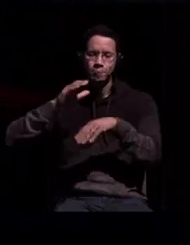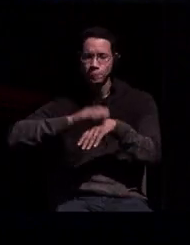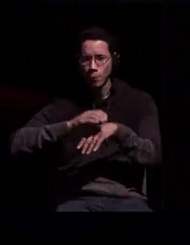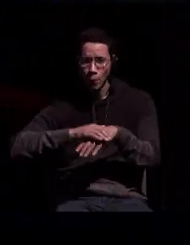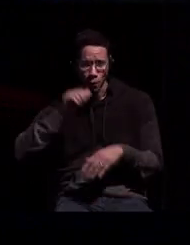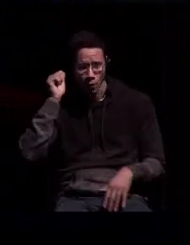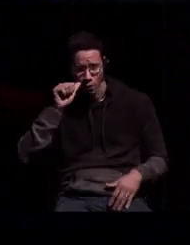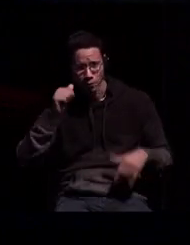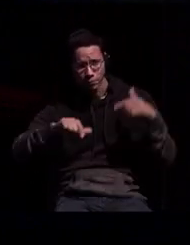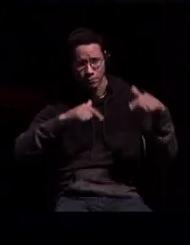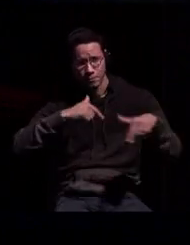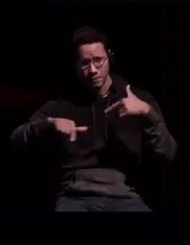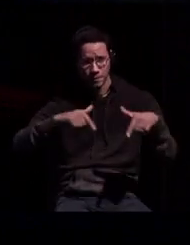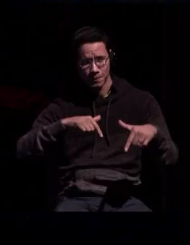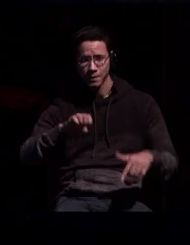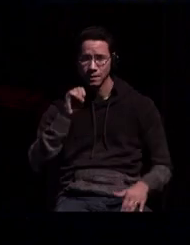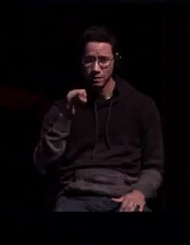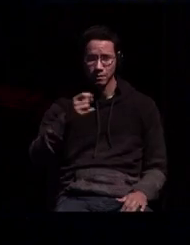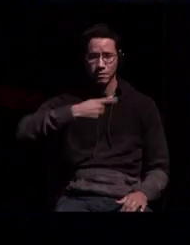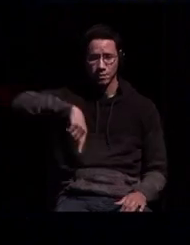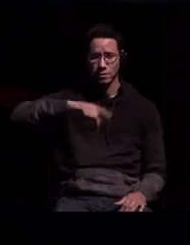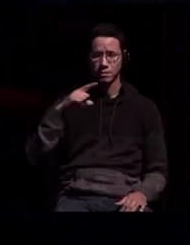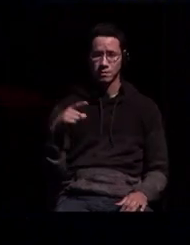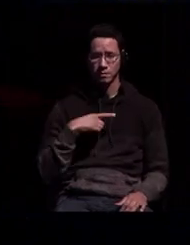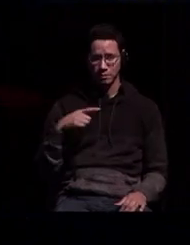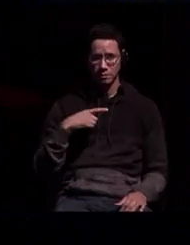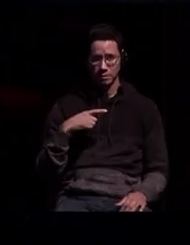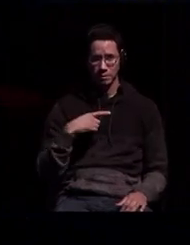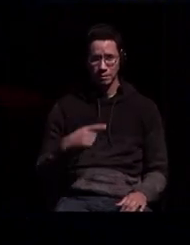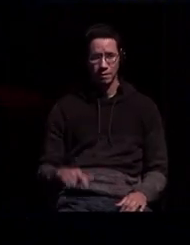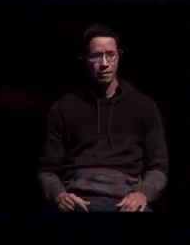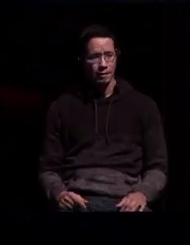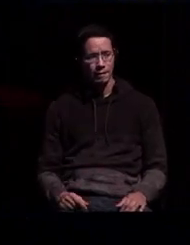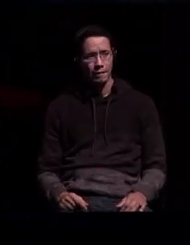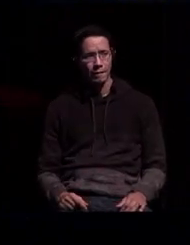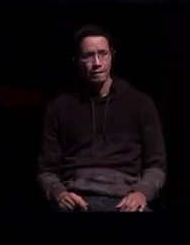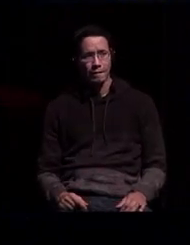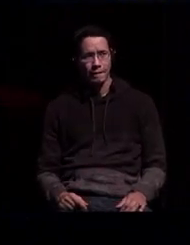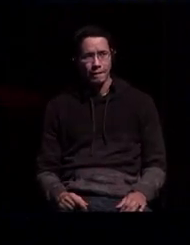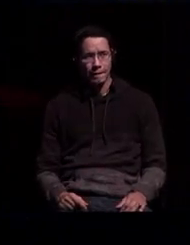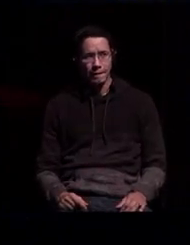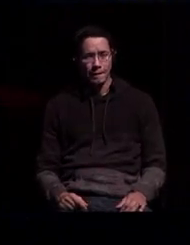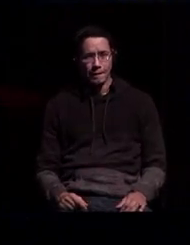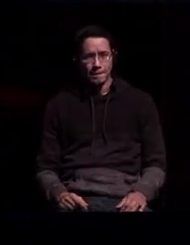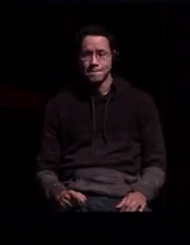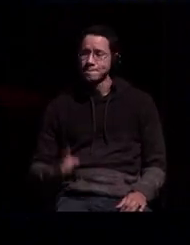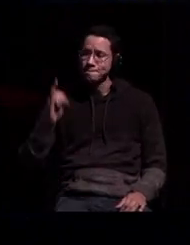If we have two... For example, a female director... Let me give an example: a female director